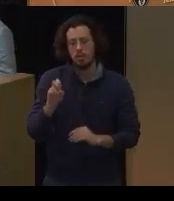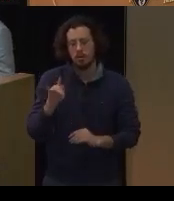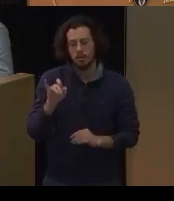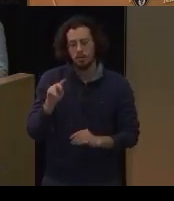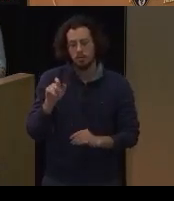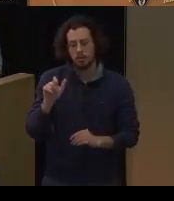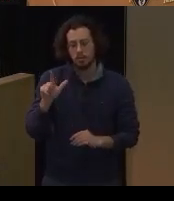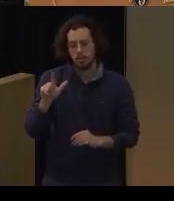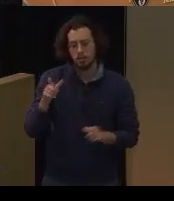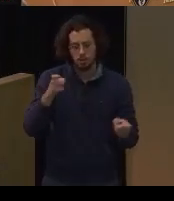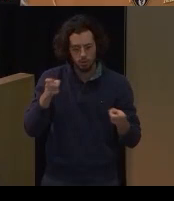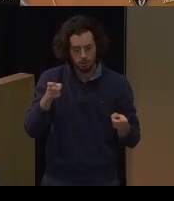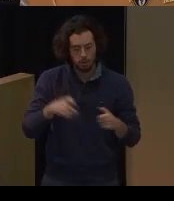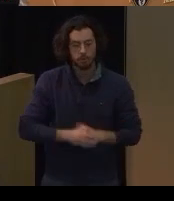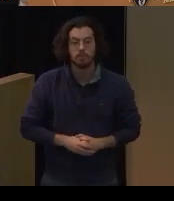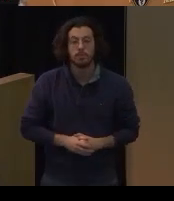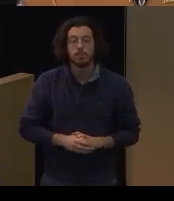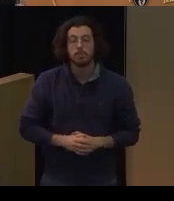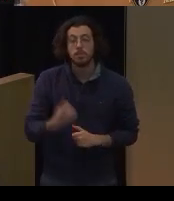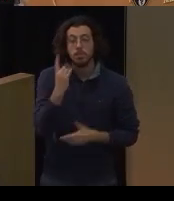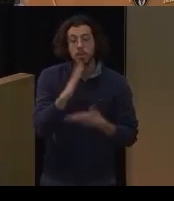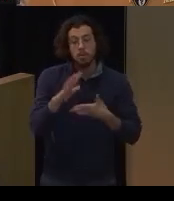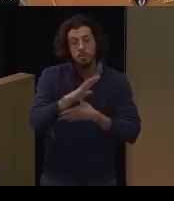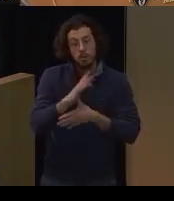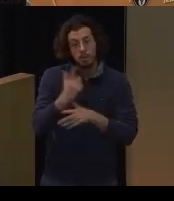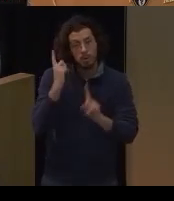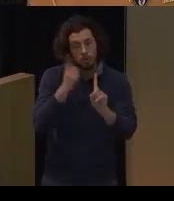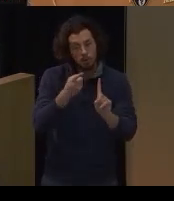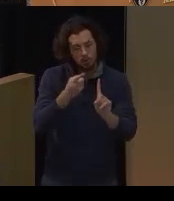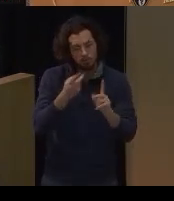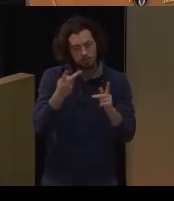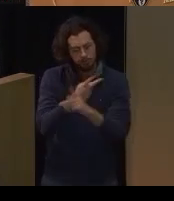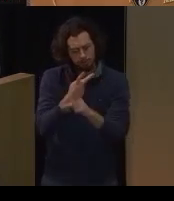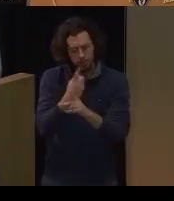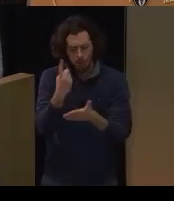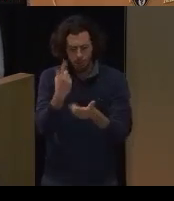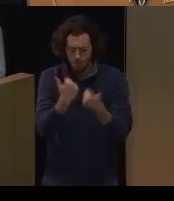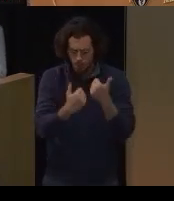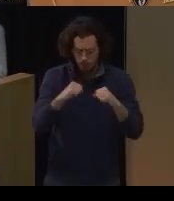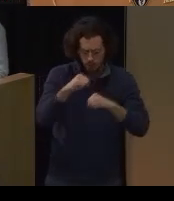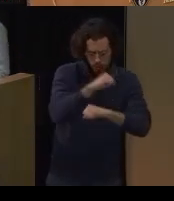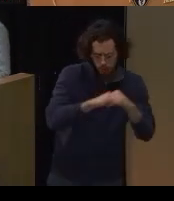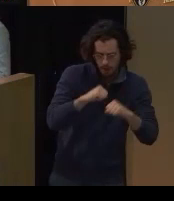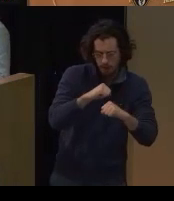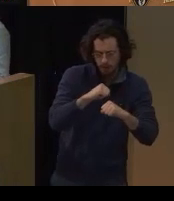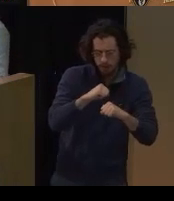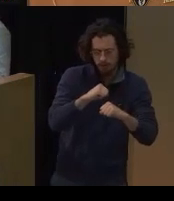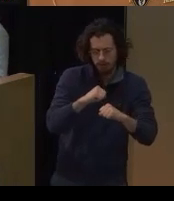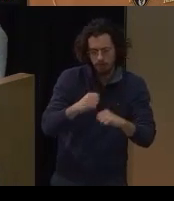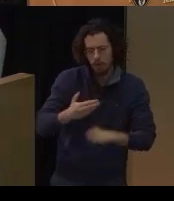now one of our main goals was to figure out what strategies best LED to volitional control so what